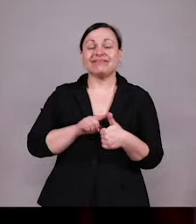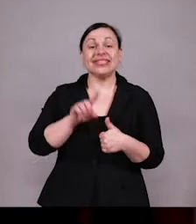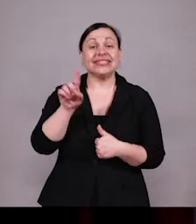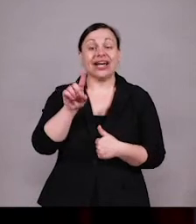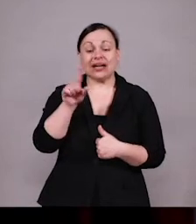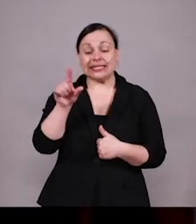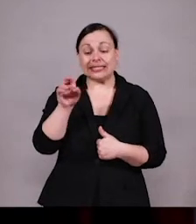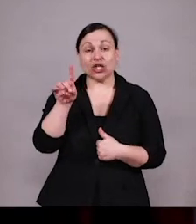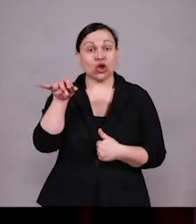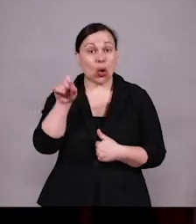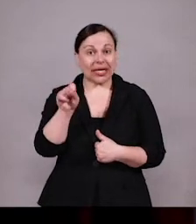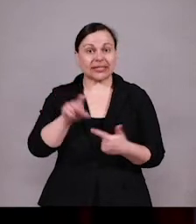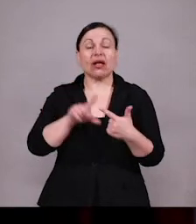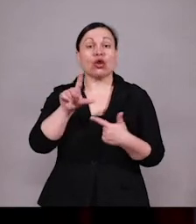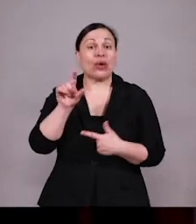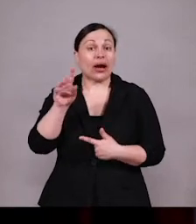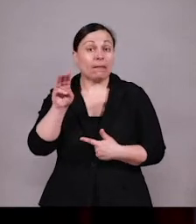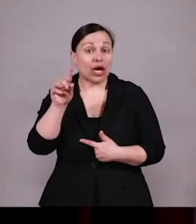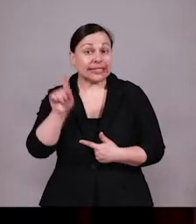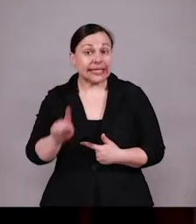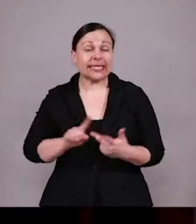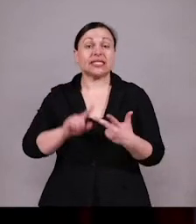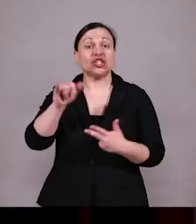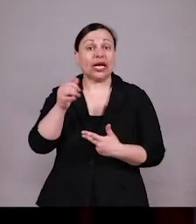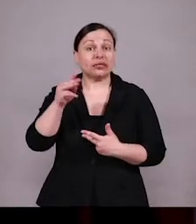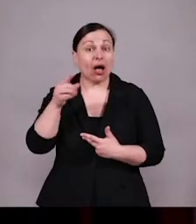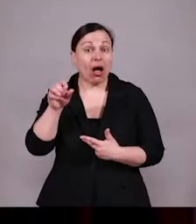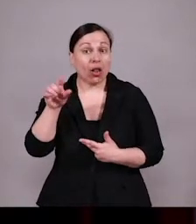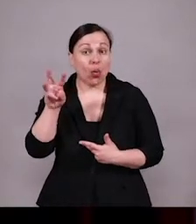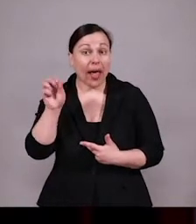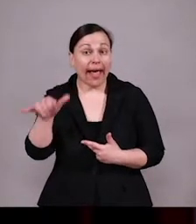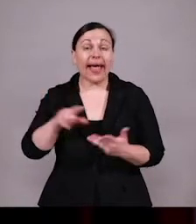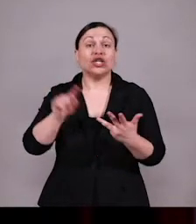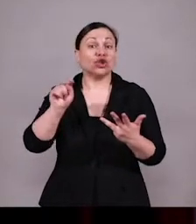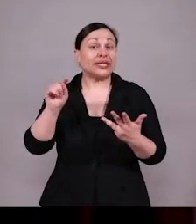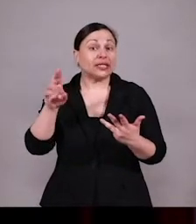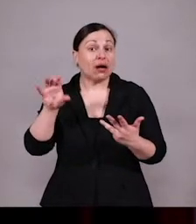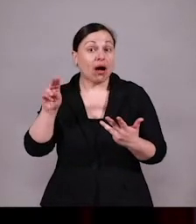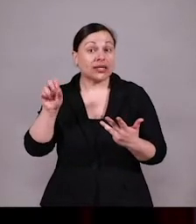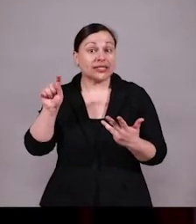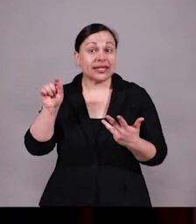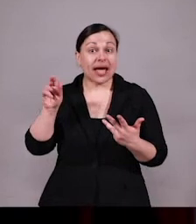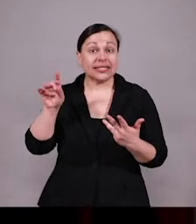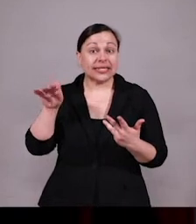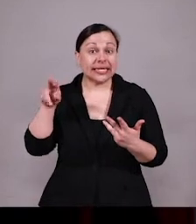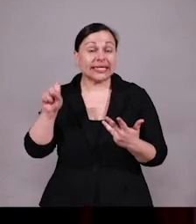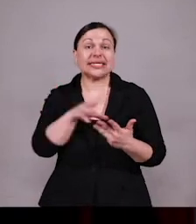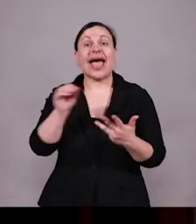Dr. Doug Ziedonis joins Loretta Martinez, James Holloway, Teresa Costantinidis, and Assata